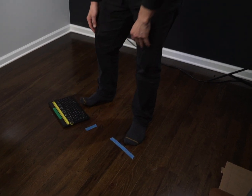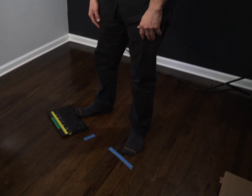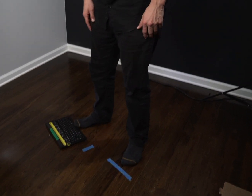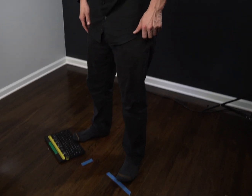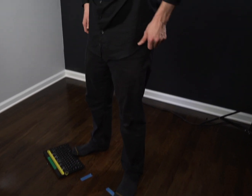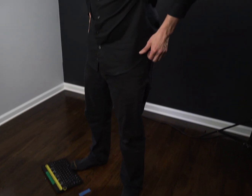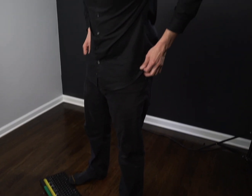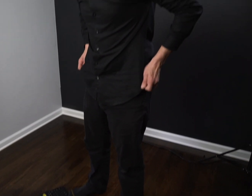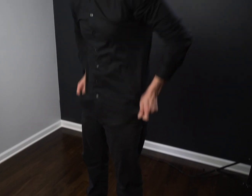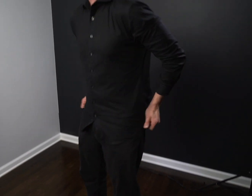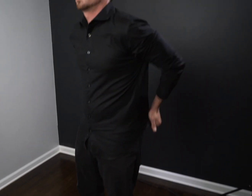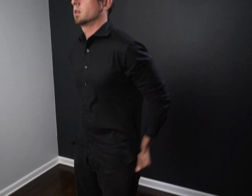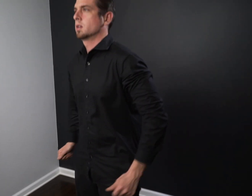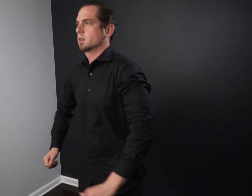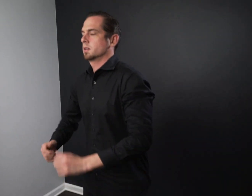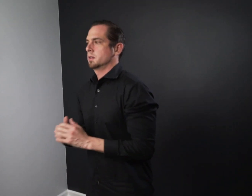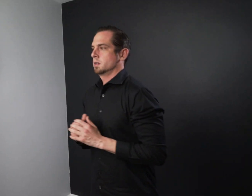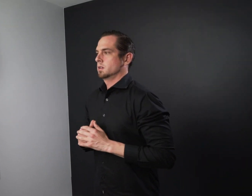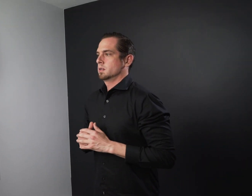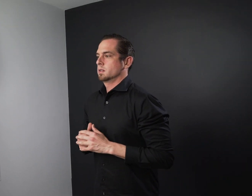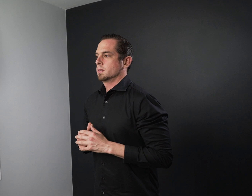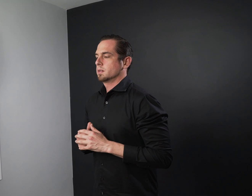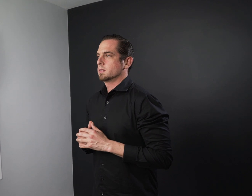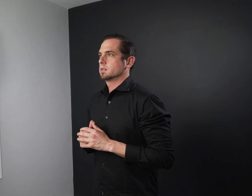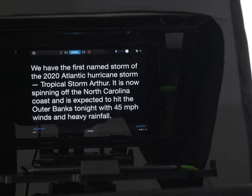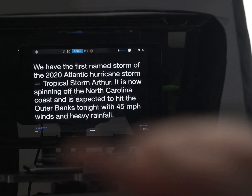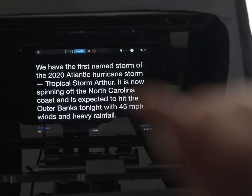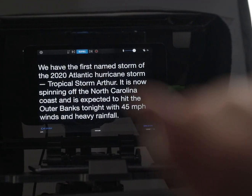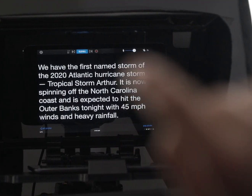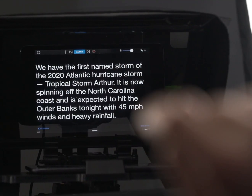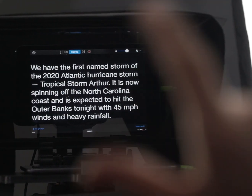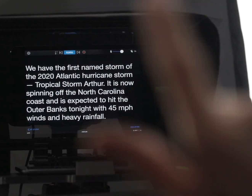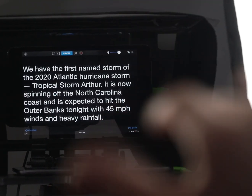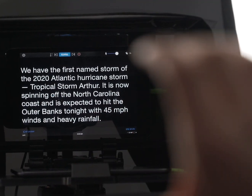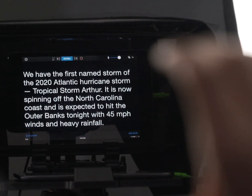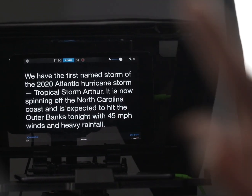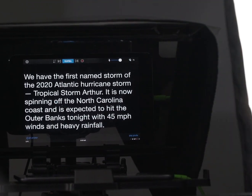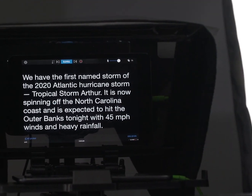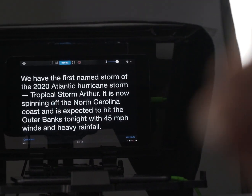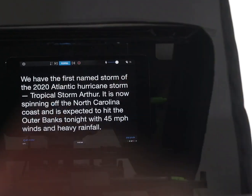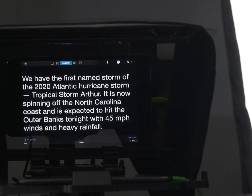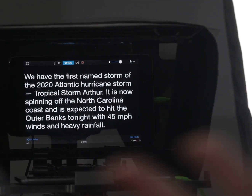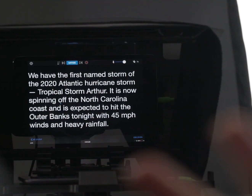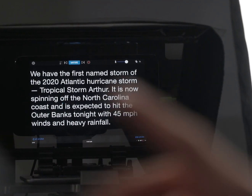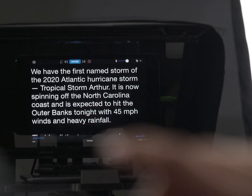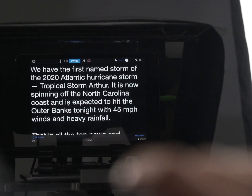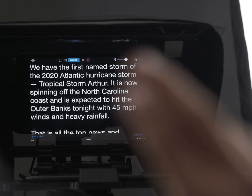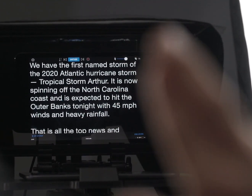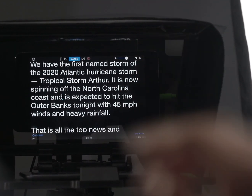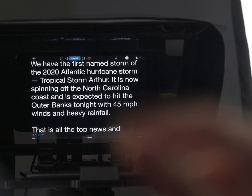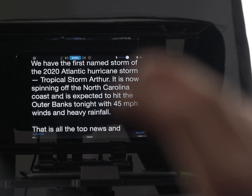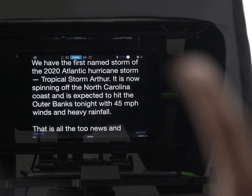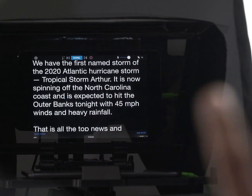and I feel like I can't miss out on knowing." (Narrator) Alex is the only full-time staffer at The Daily Moth.